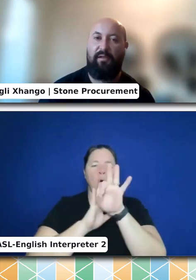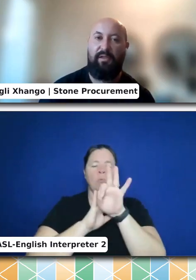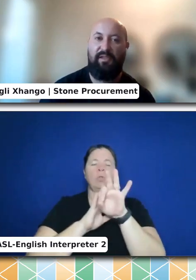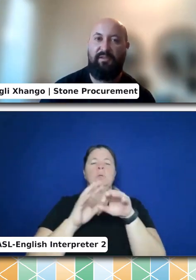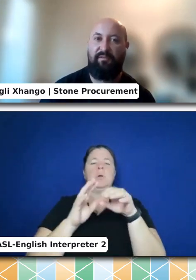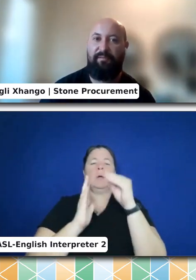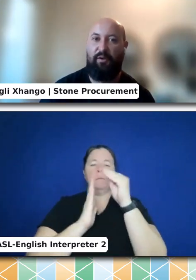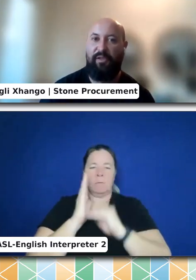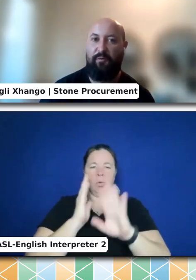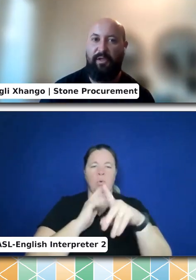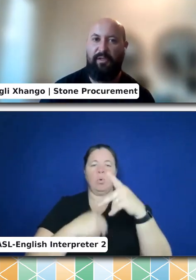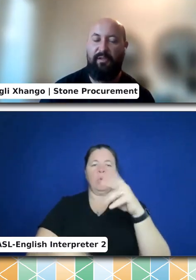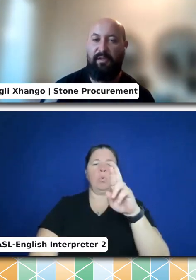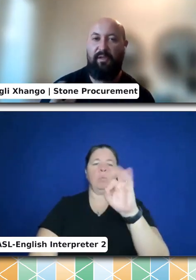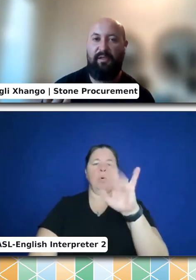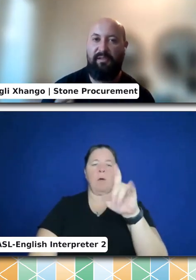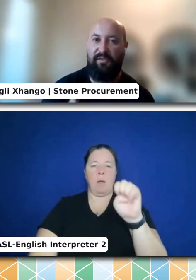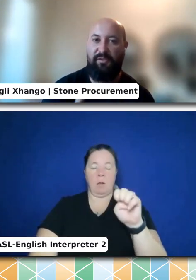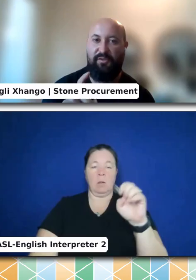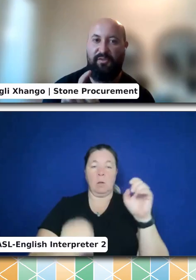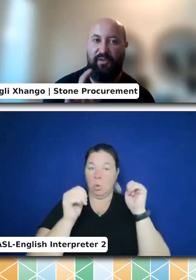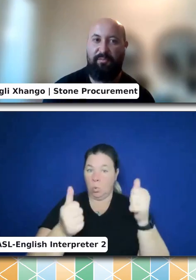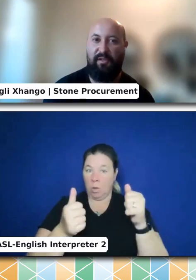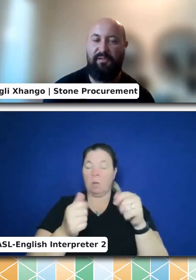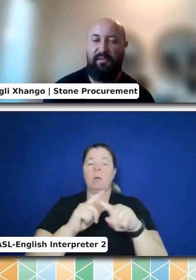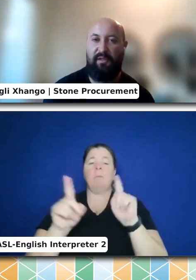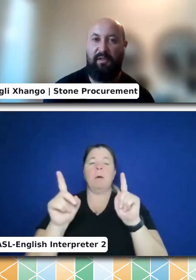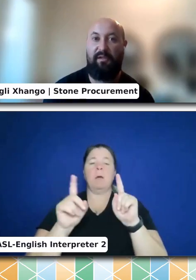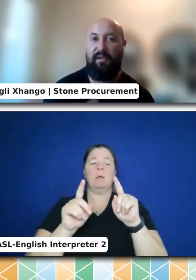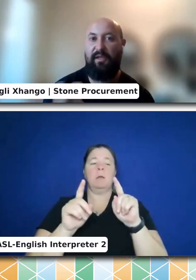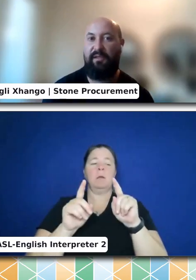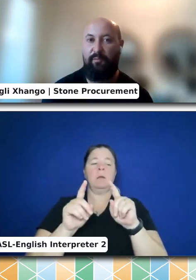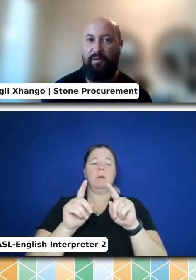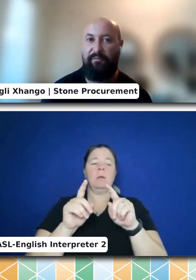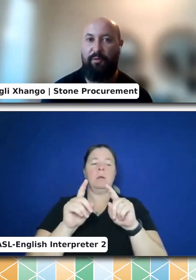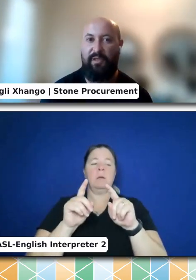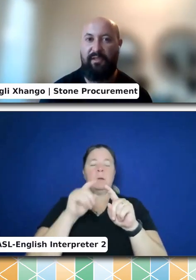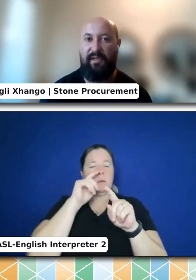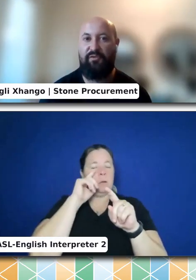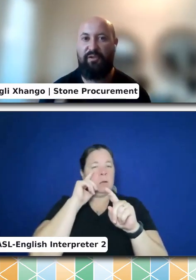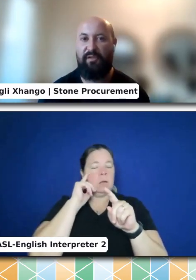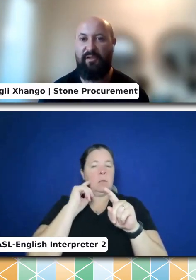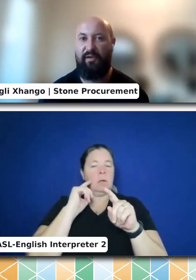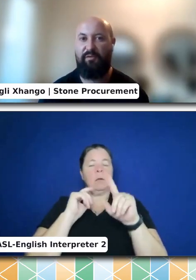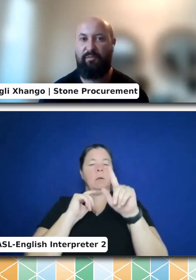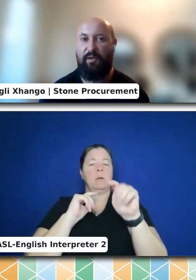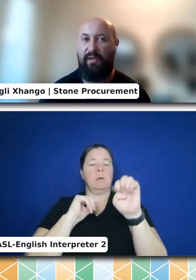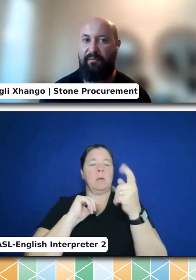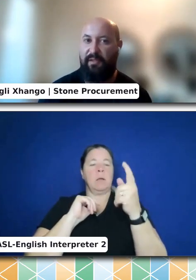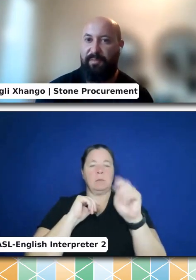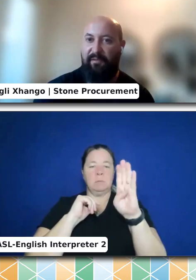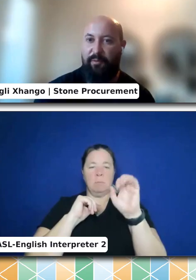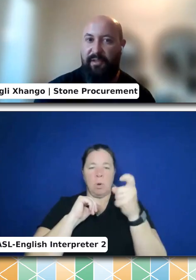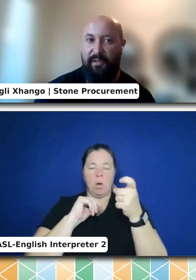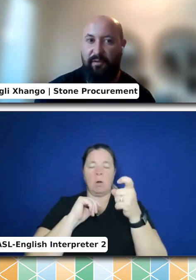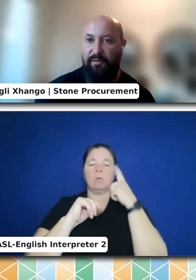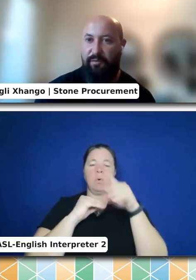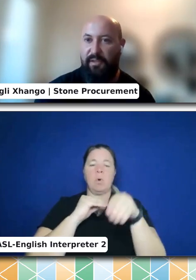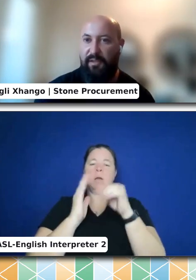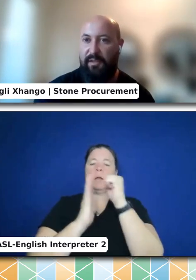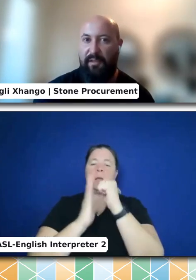It's fairly quick. It's essentially just a checkbox, and it will give you that extra account without having to pay for anything onto it.